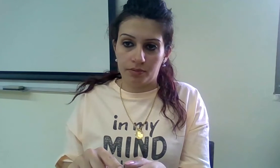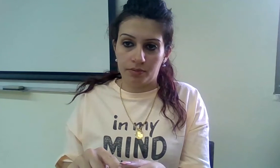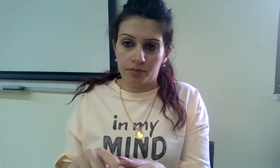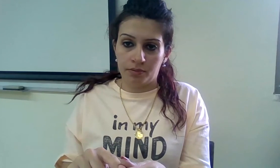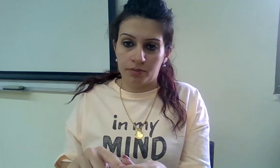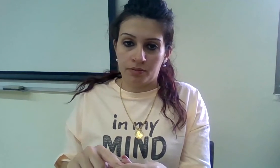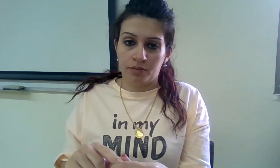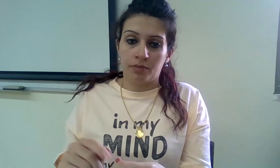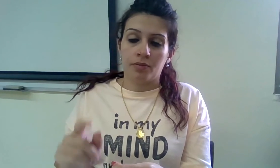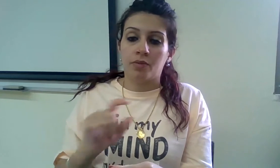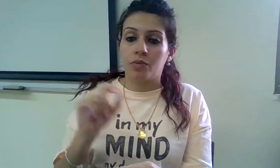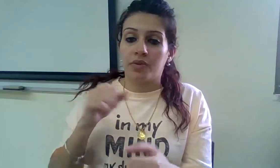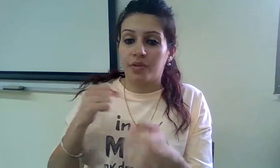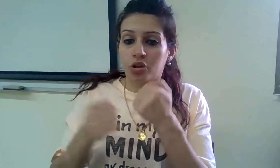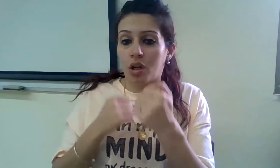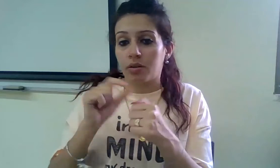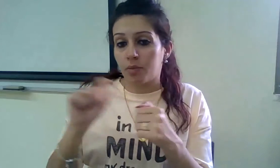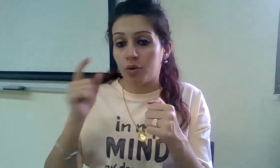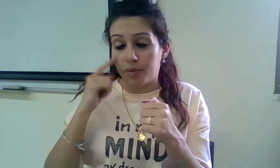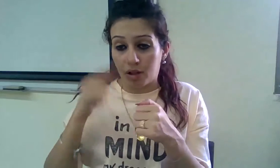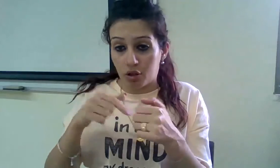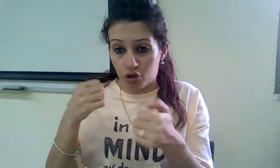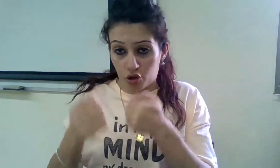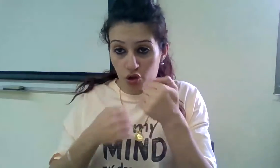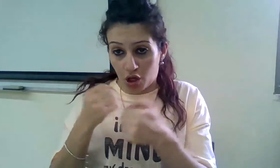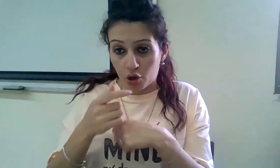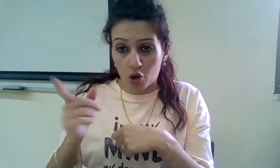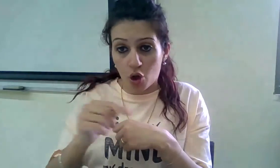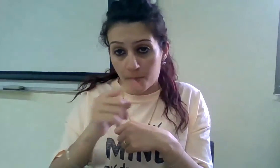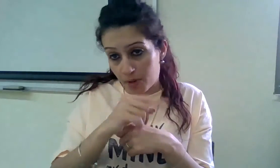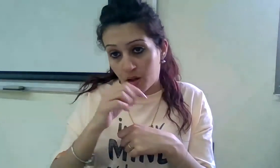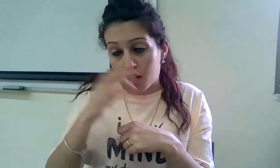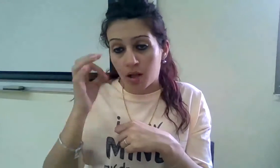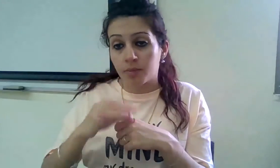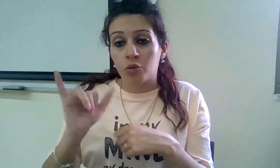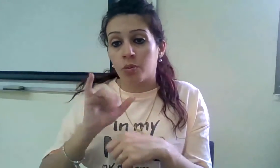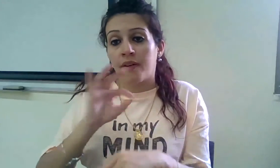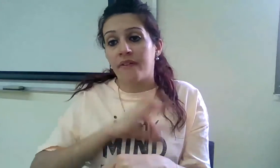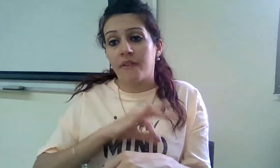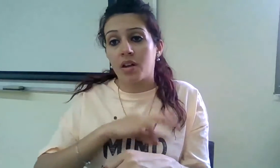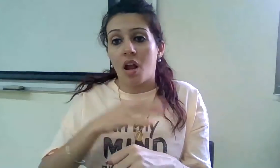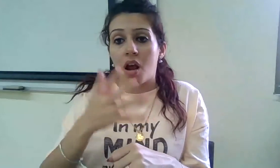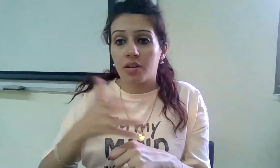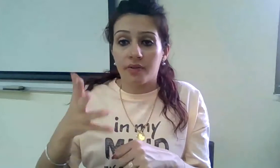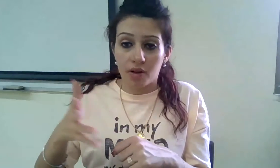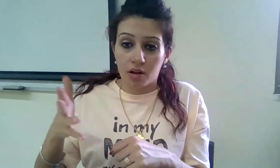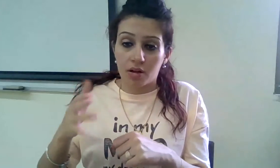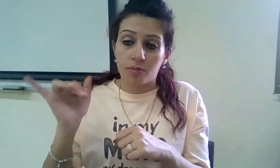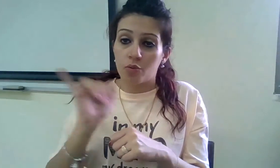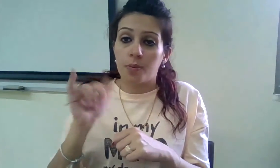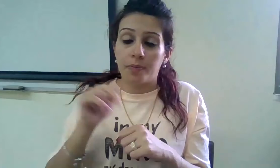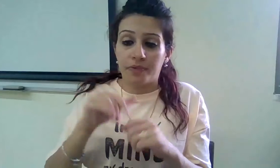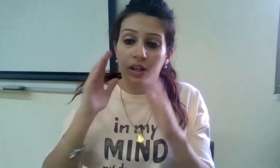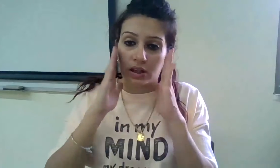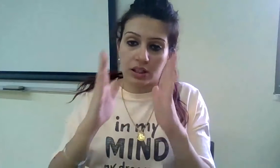I think the vital message for all parents is that they are not substitutes